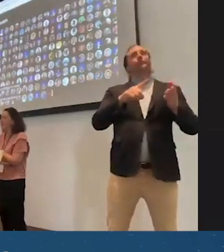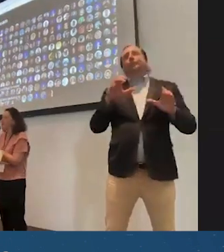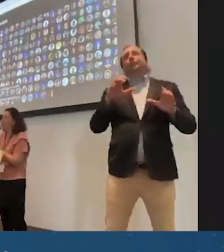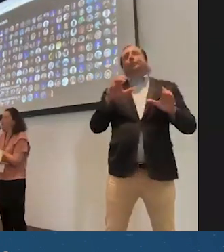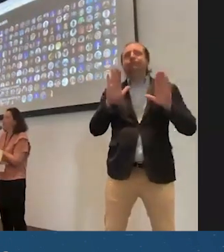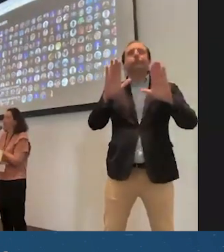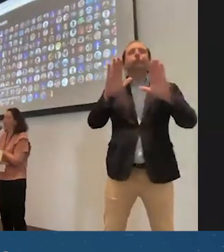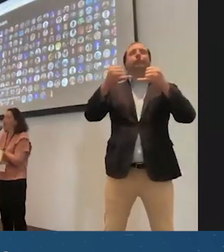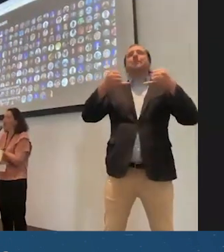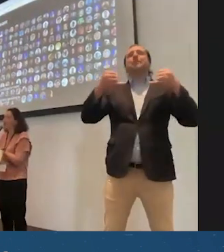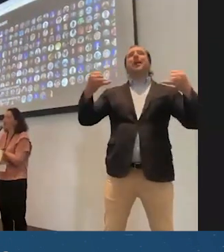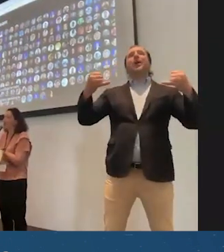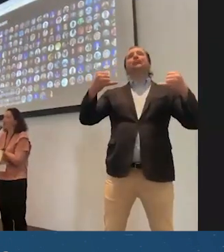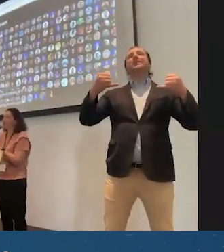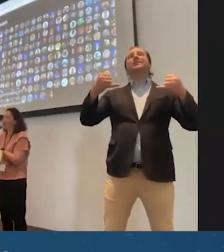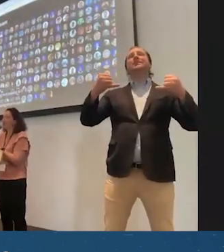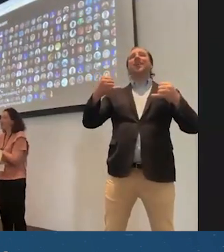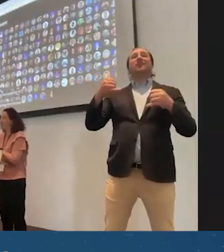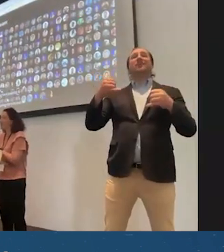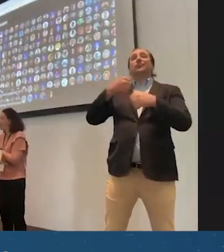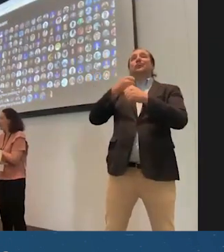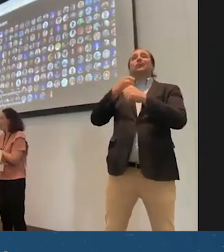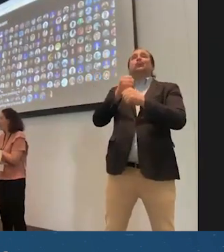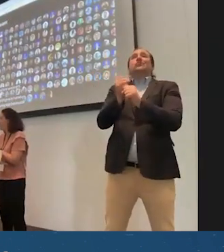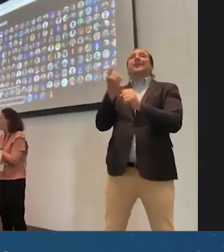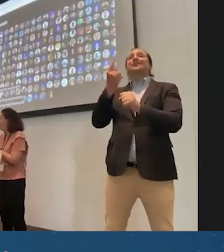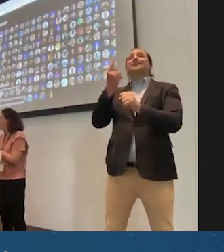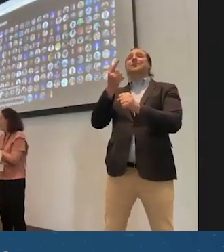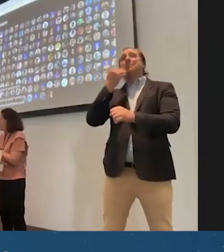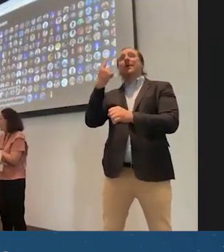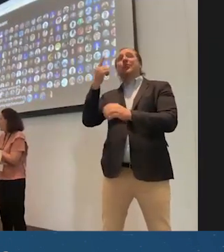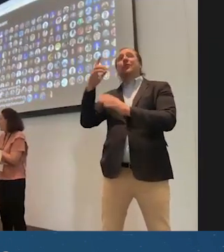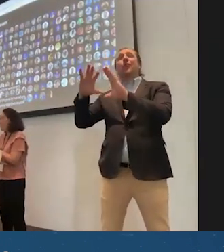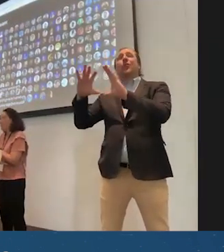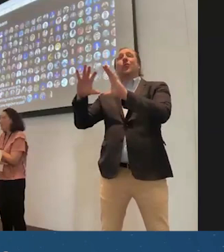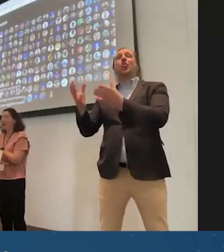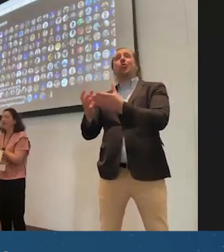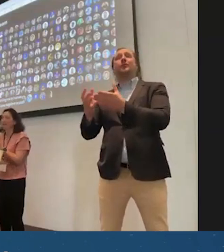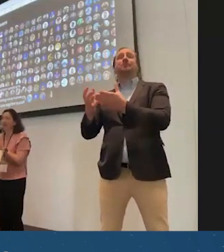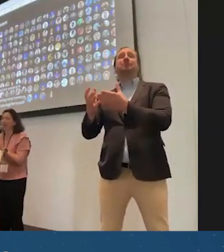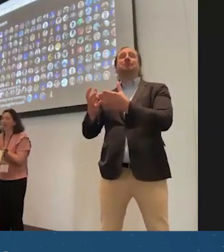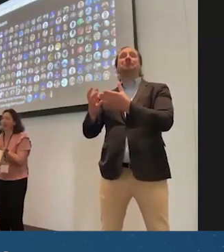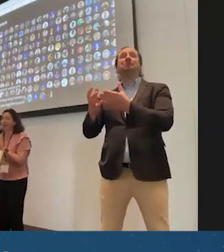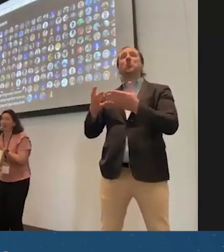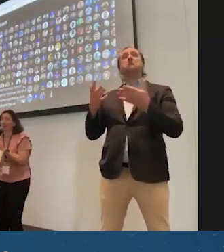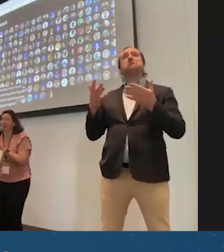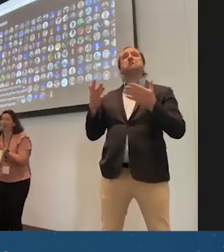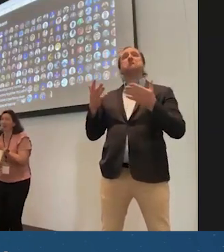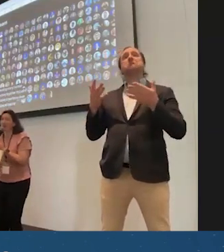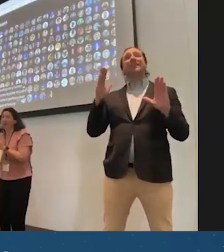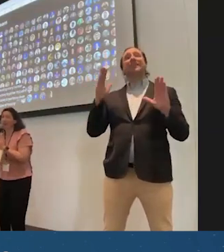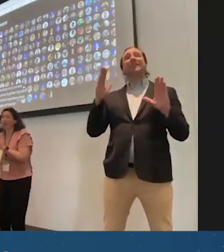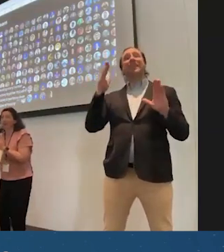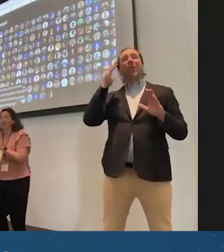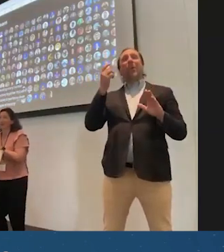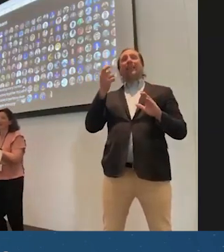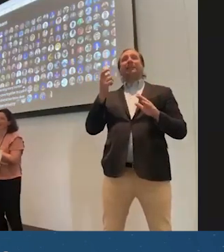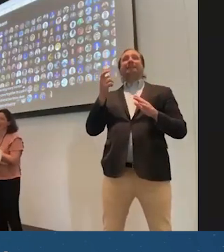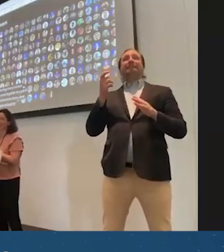done before in hopes of making something better for the world. So I will leave it at that. I know we were a little behind on the schedule.